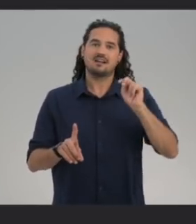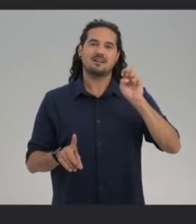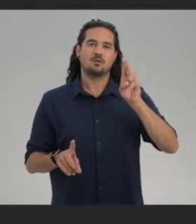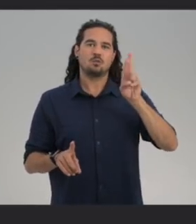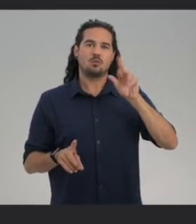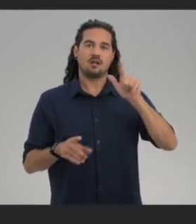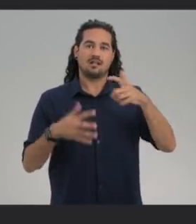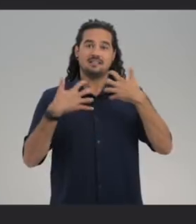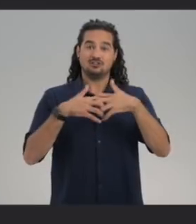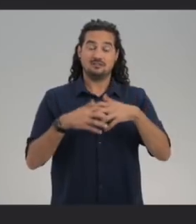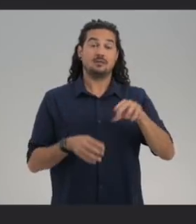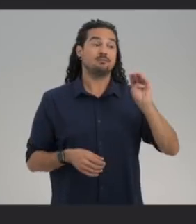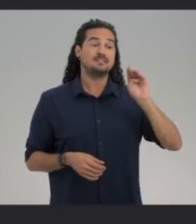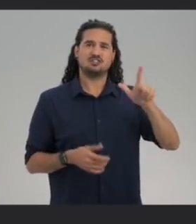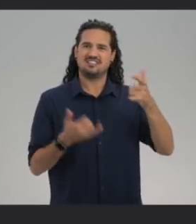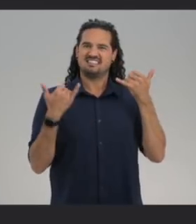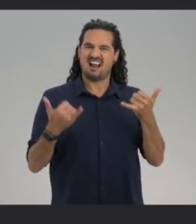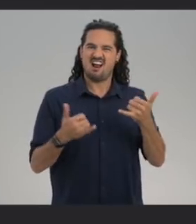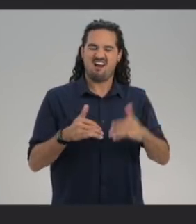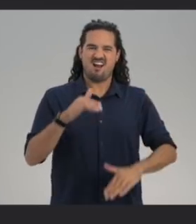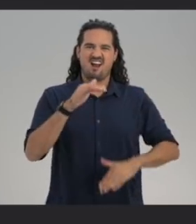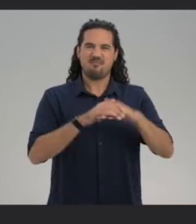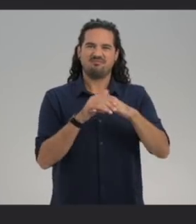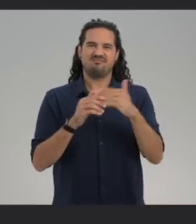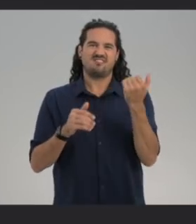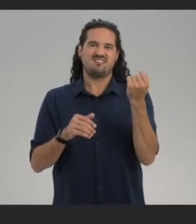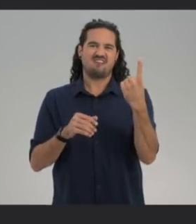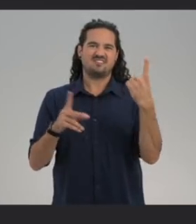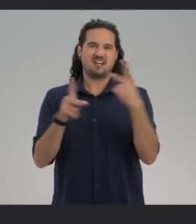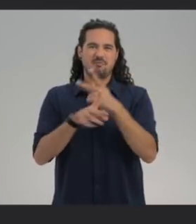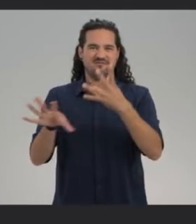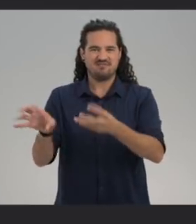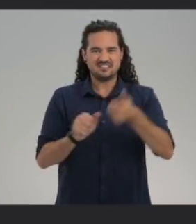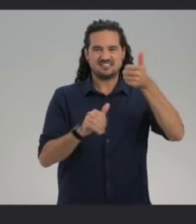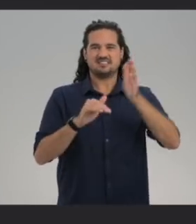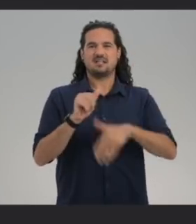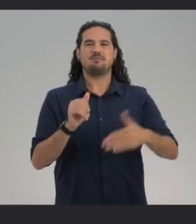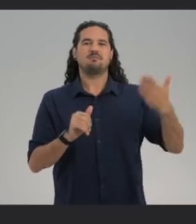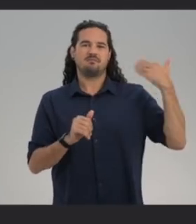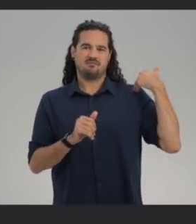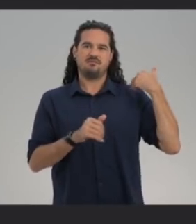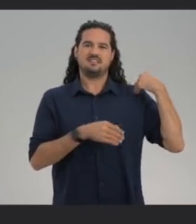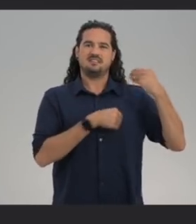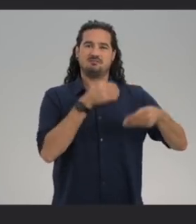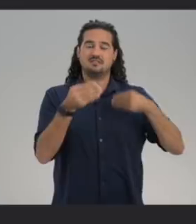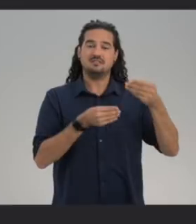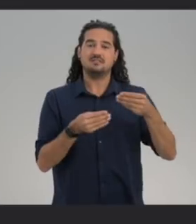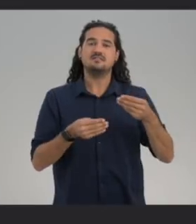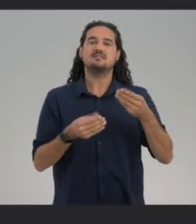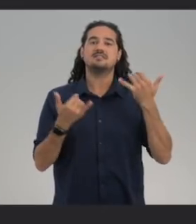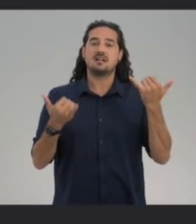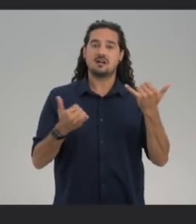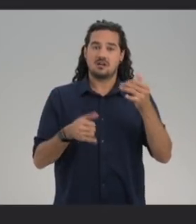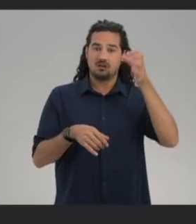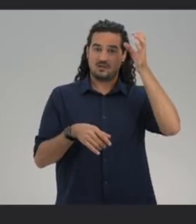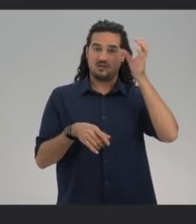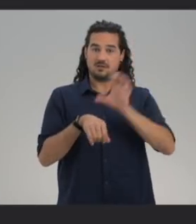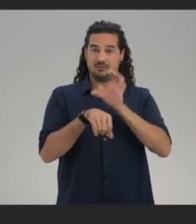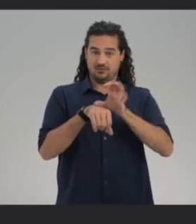ML is up to 11 times faster than the previous generation, which means for on-device ML tasks that use the Neural Engine,